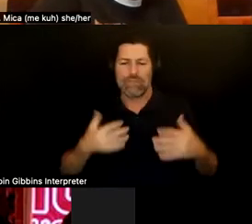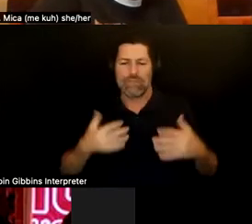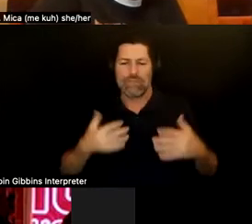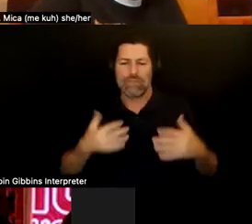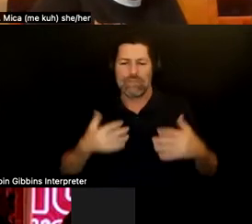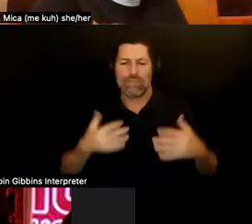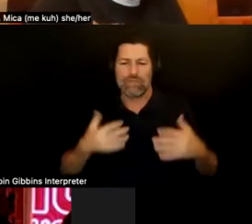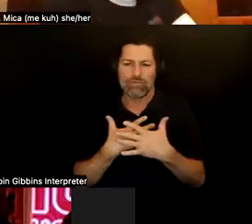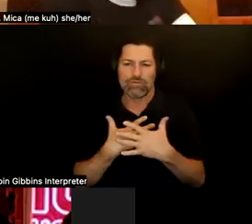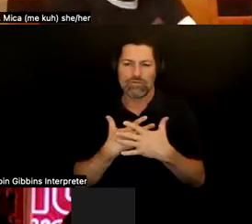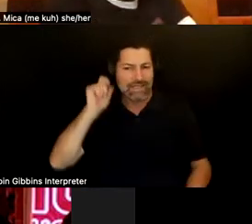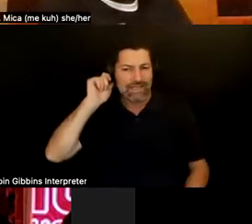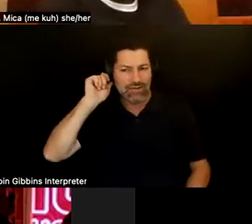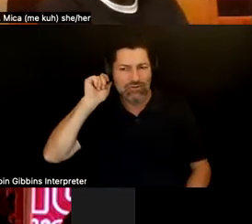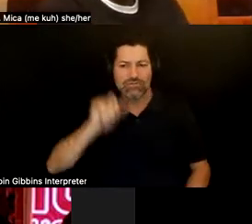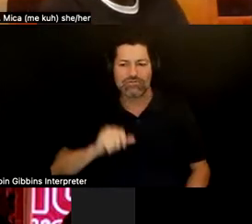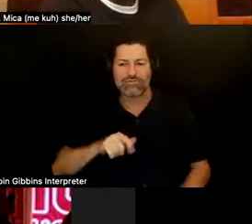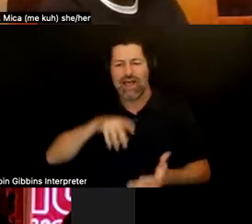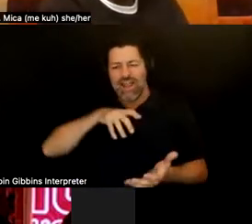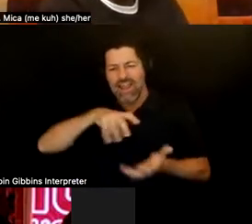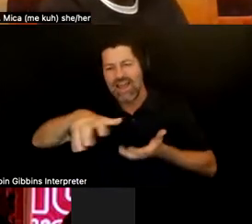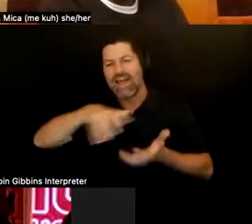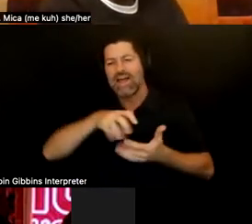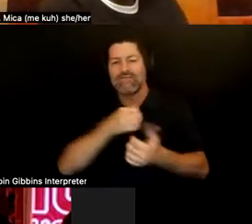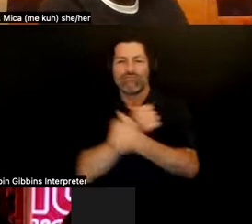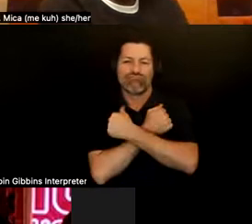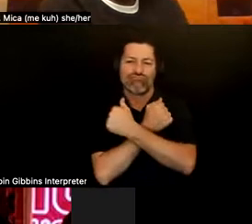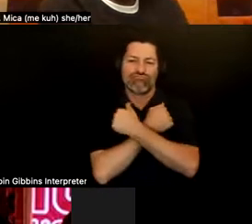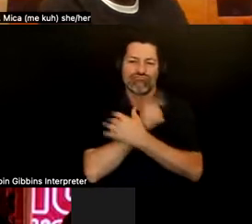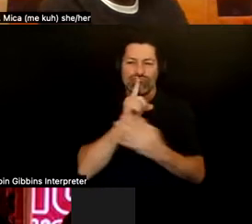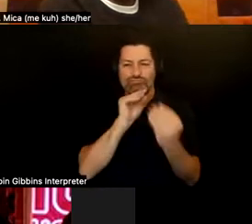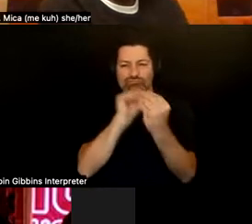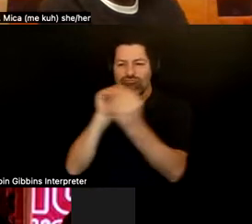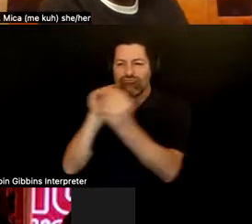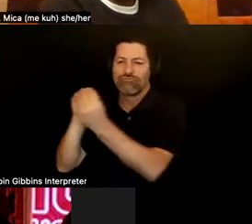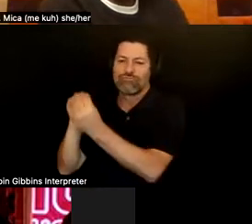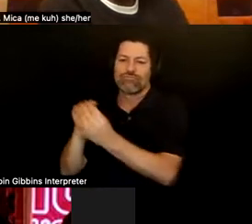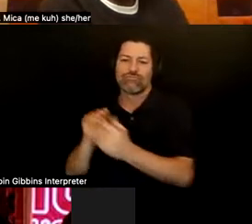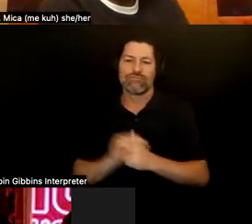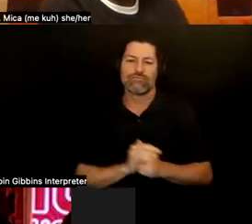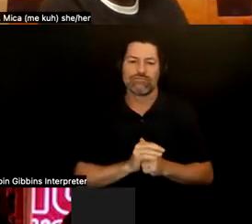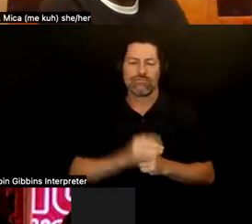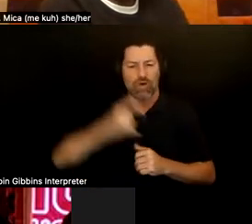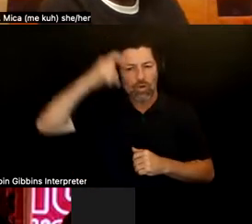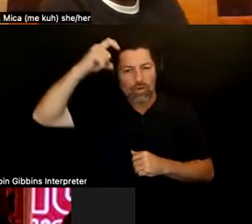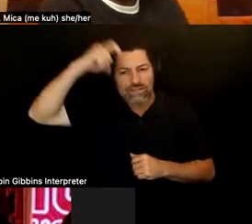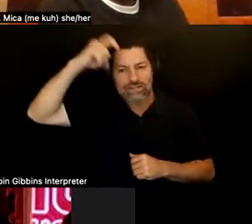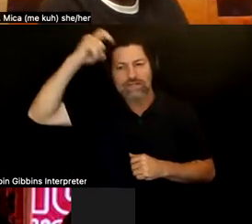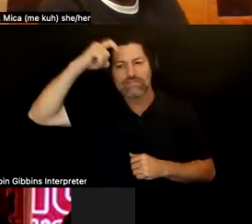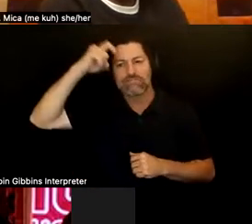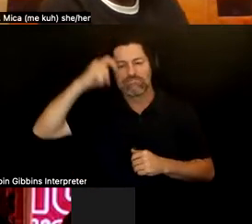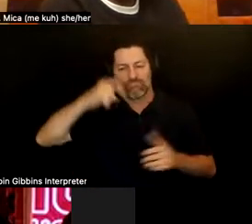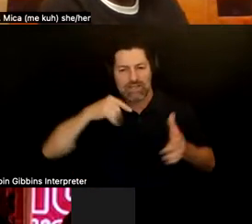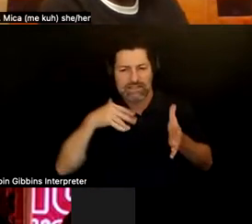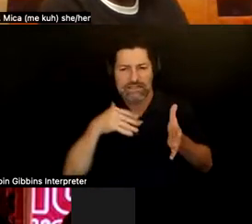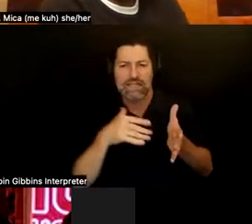years, laughter, hugs, and 20:19:36 kisses, to wisdom, to study alone,